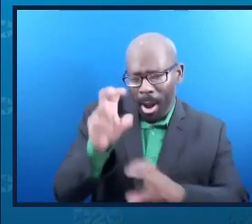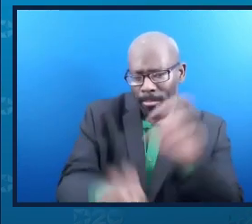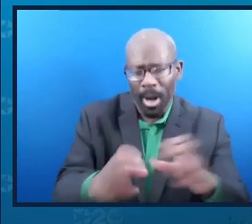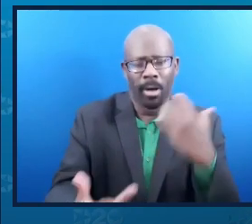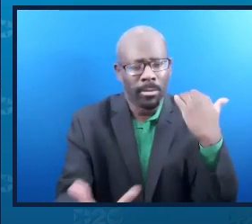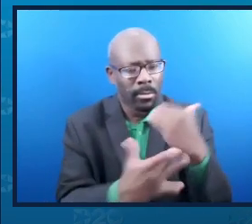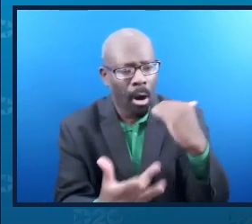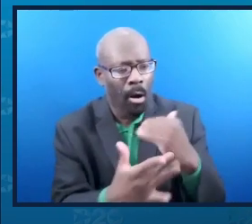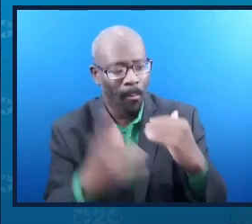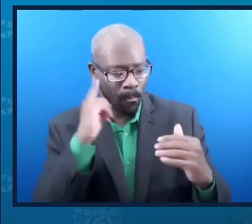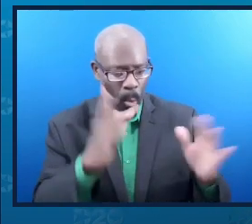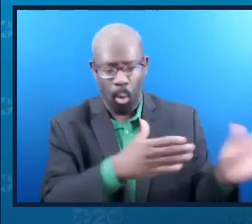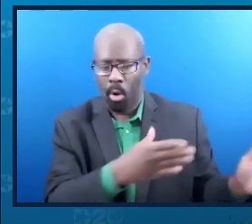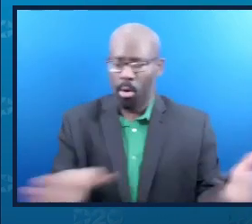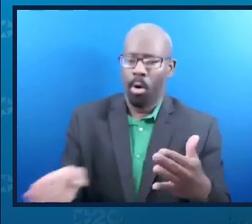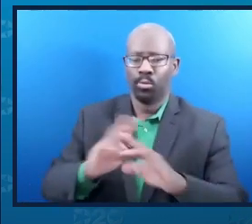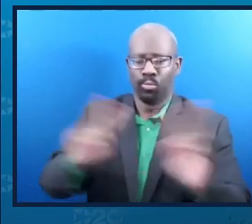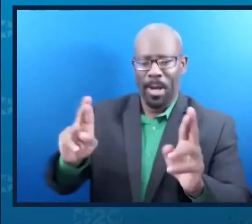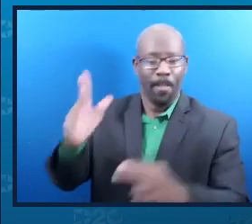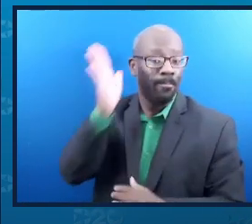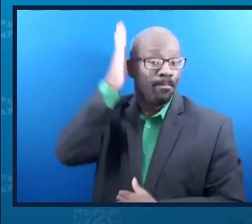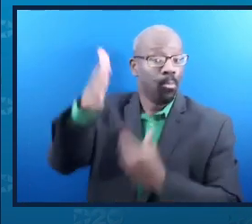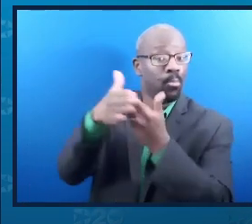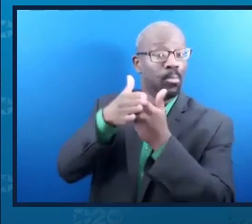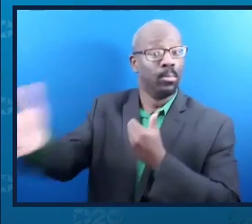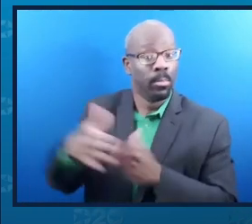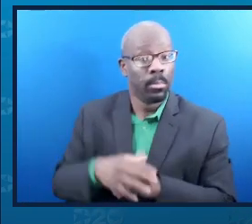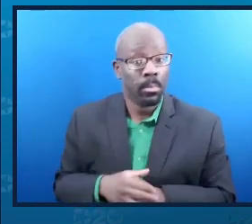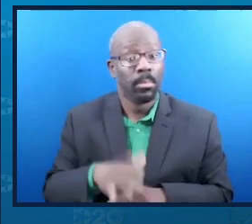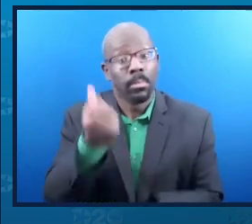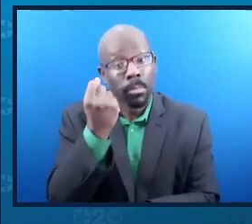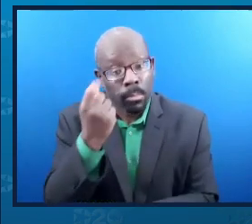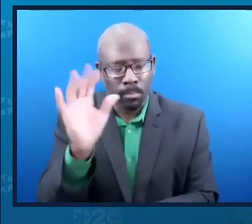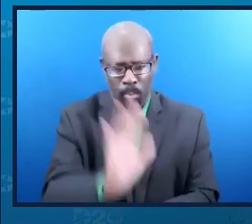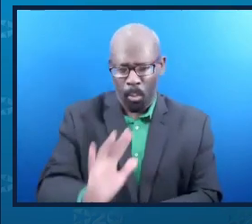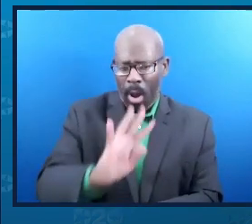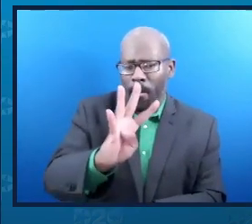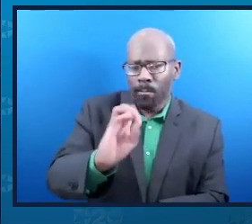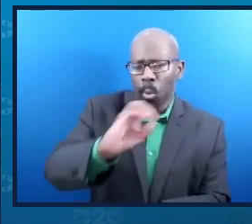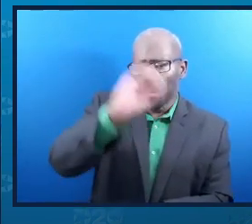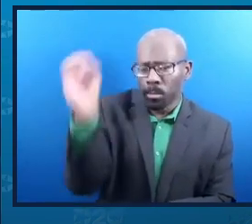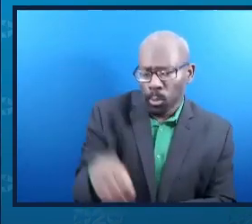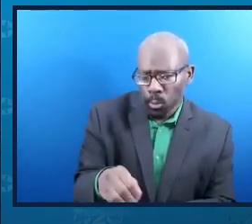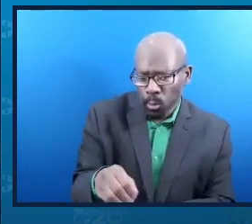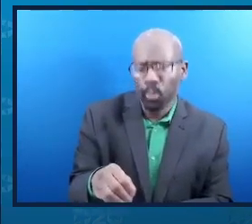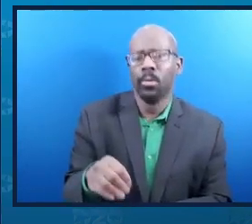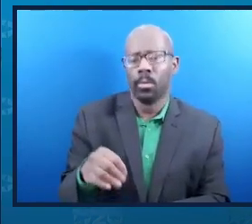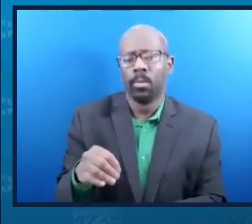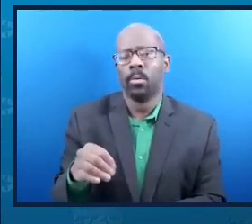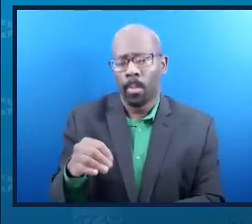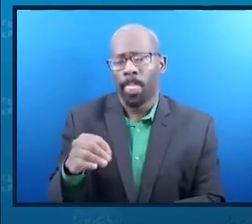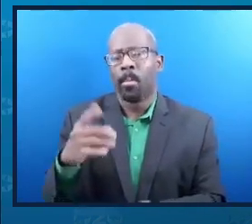I THINK WHAT IS REALLY IMPORTANT ABOUT JOE BID BY ANSWER PLAN IS 40% OF THE INVESTMENT WITH WILL